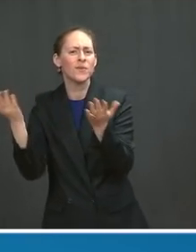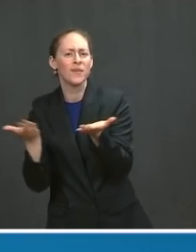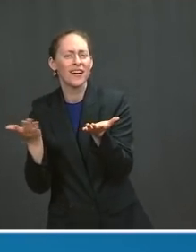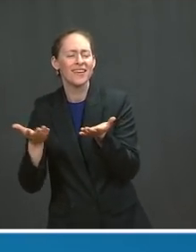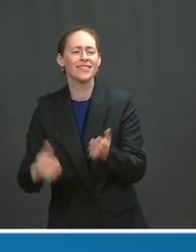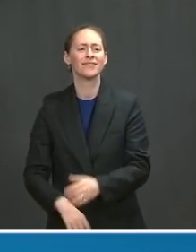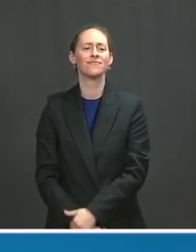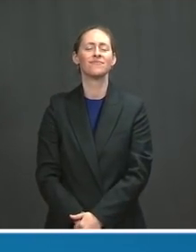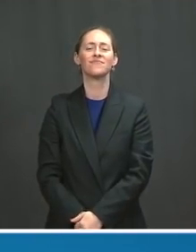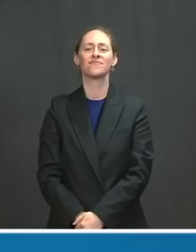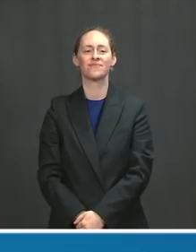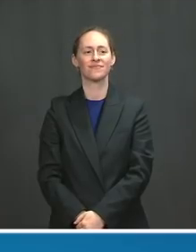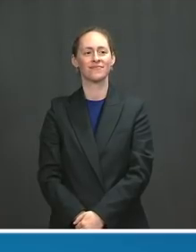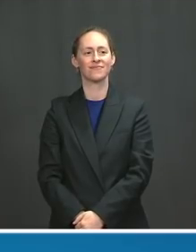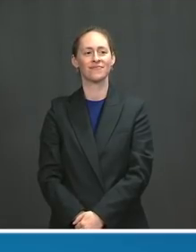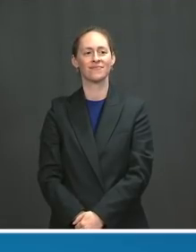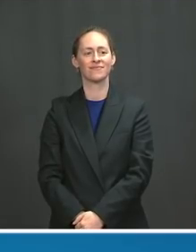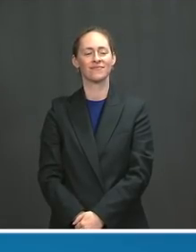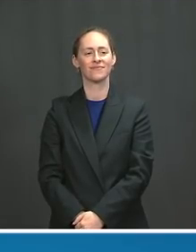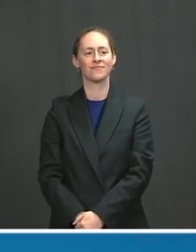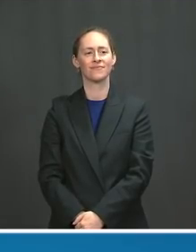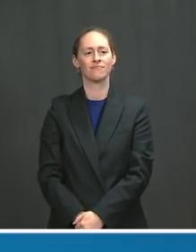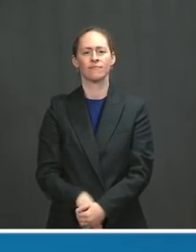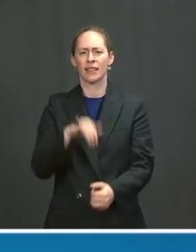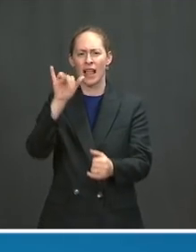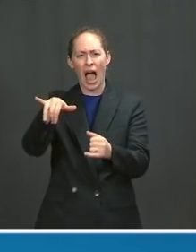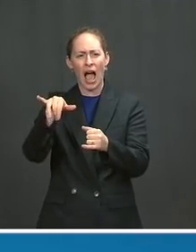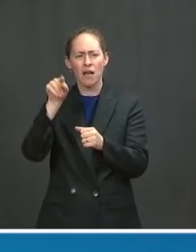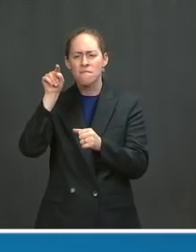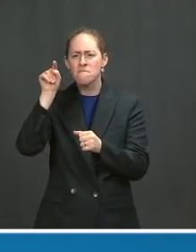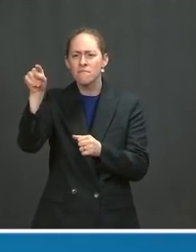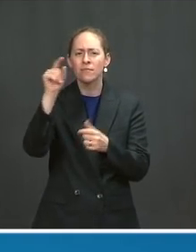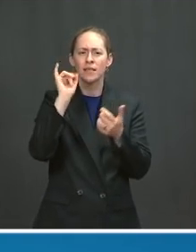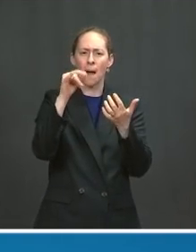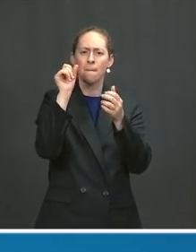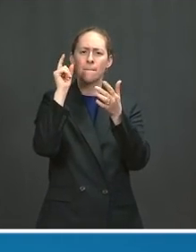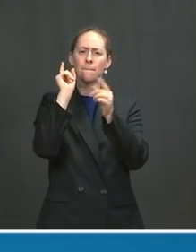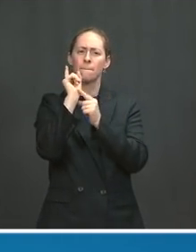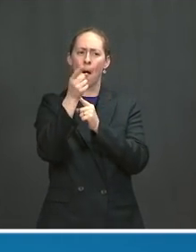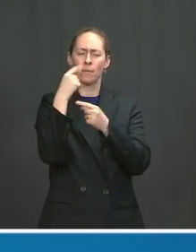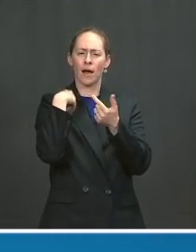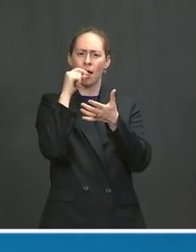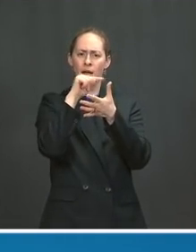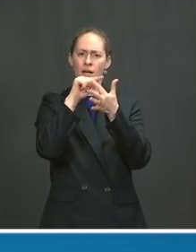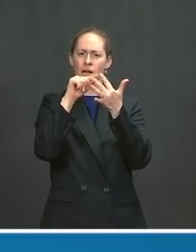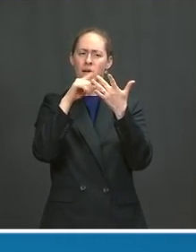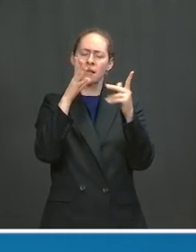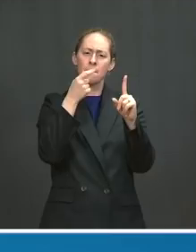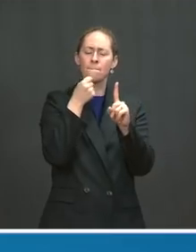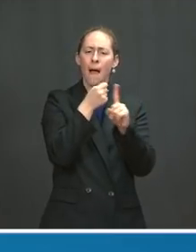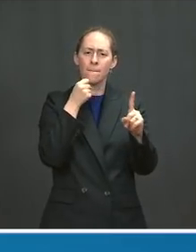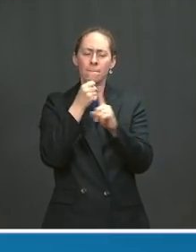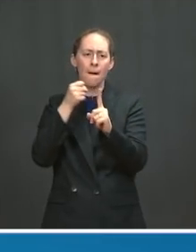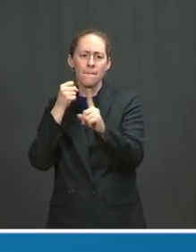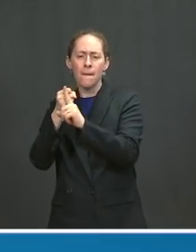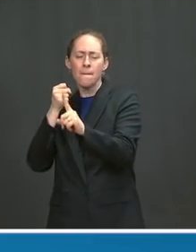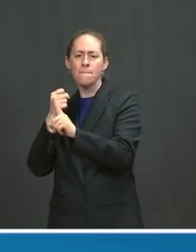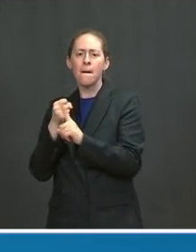At some of these critical moments, our nation was compelled to take a hard look